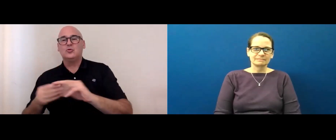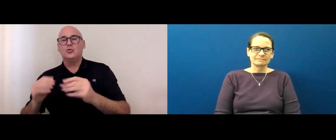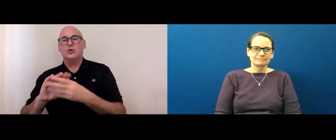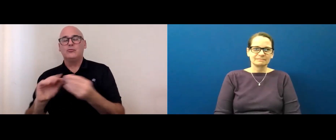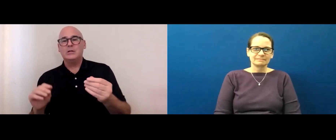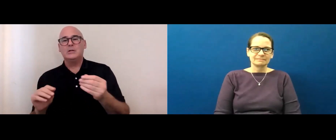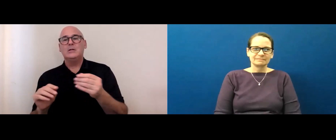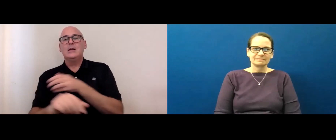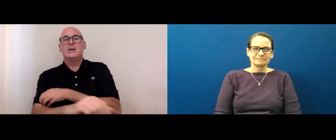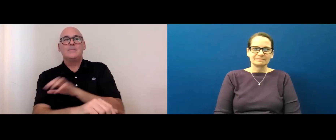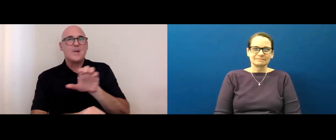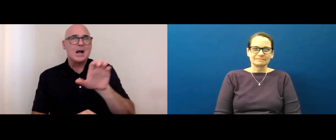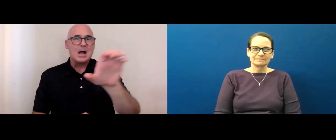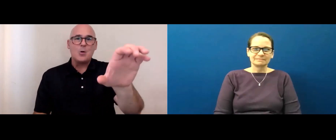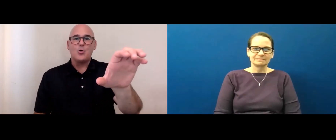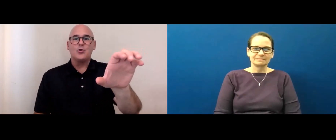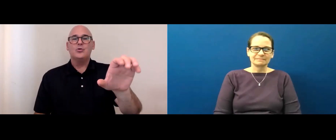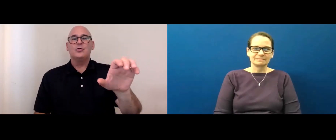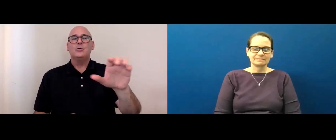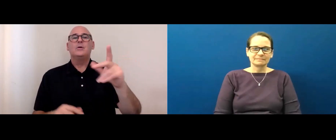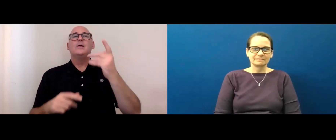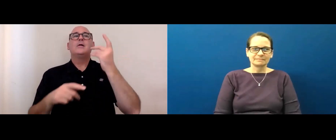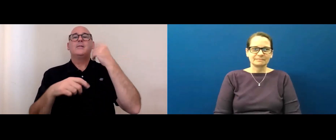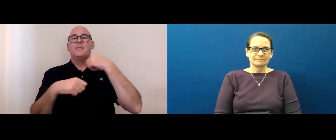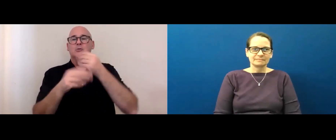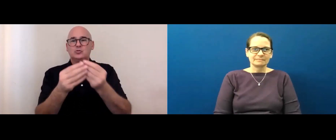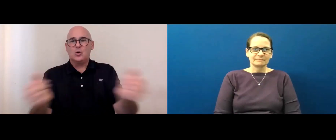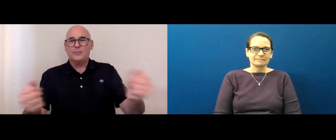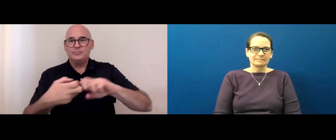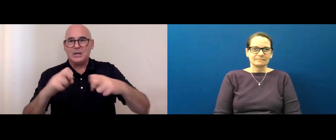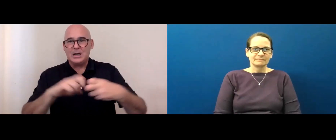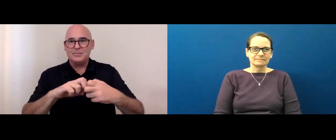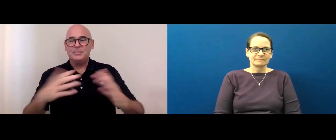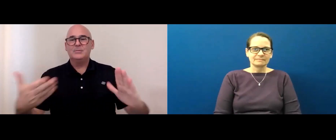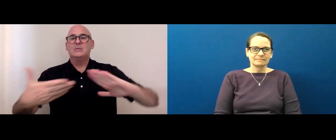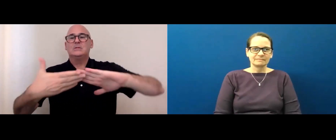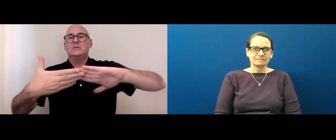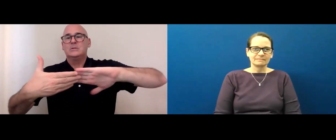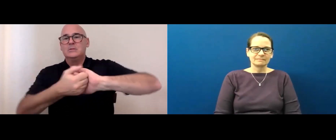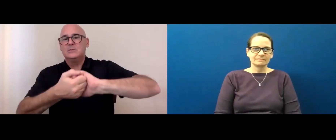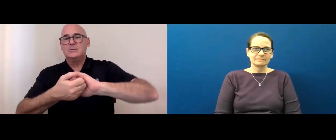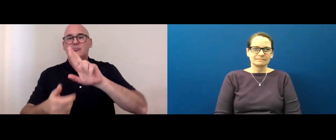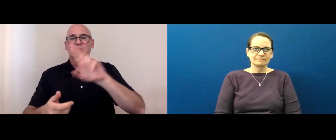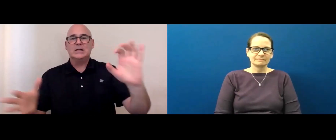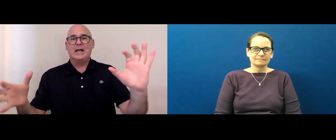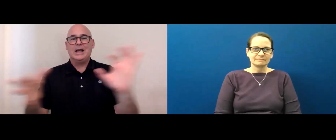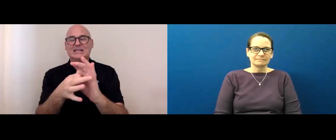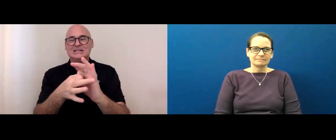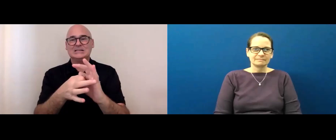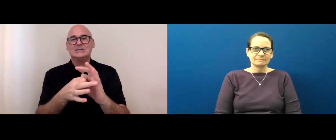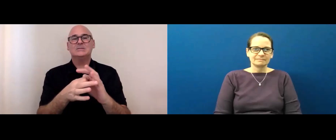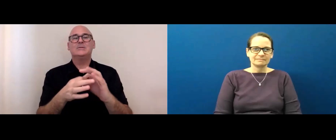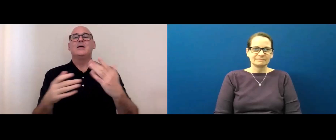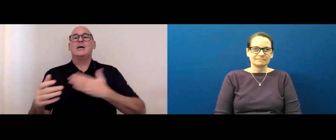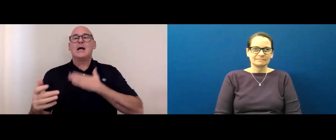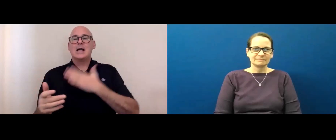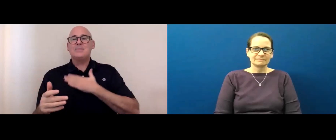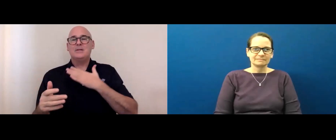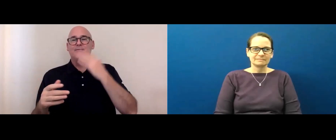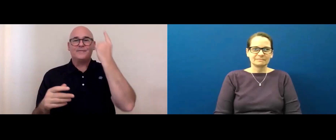try to make a solution and empower people through ASL stories to solve problems and reconnect